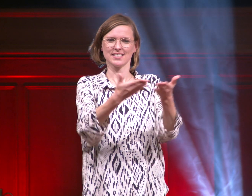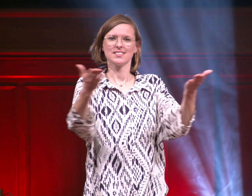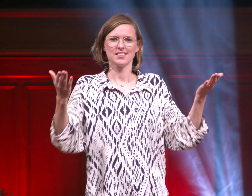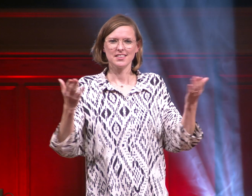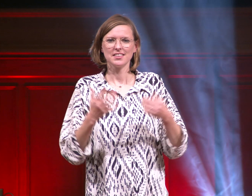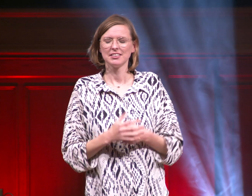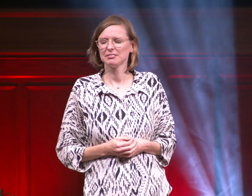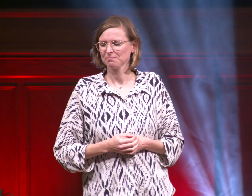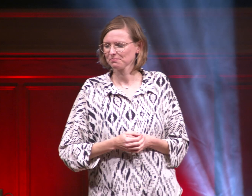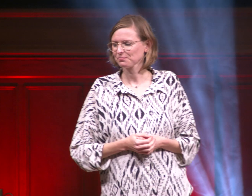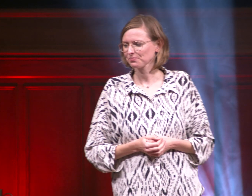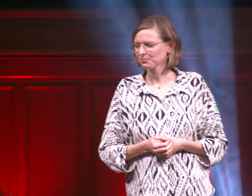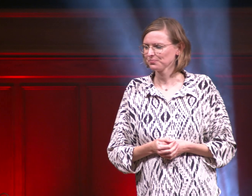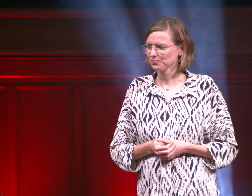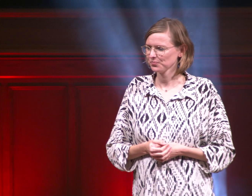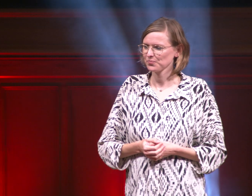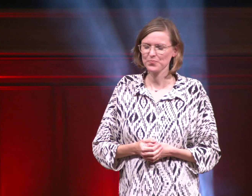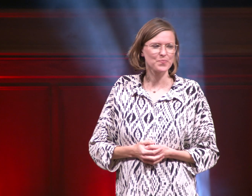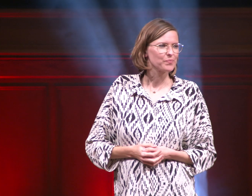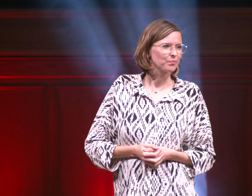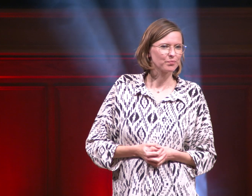It's really for them a place for hearing people.